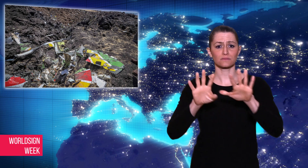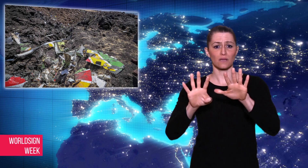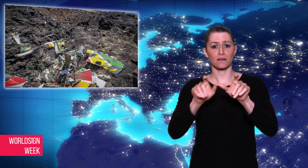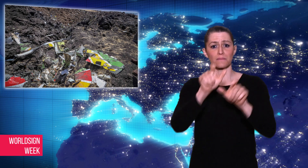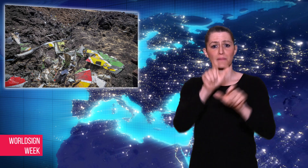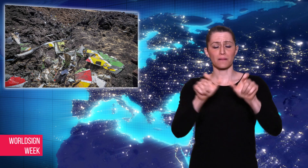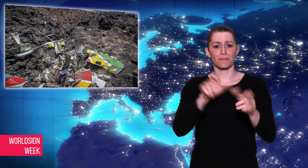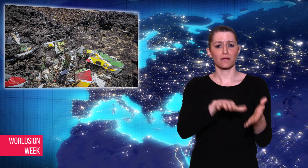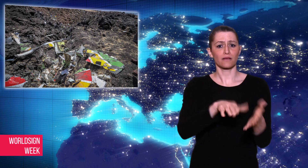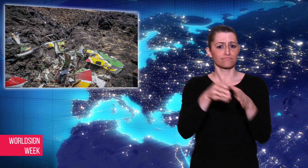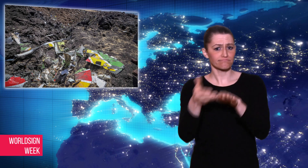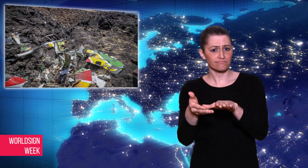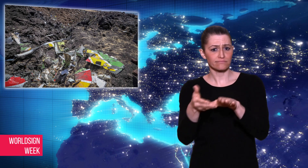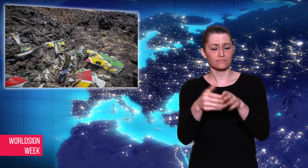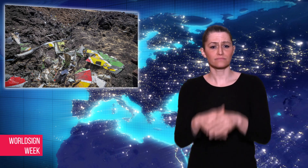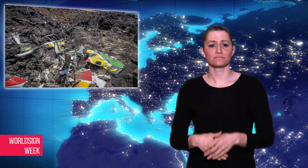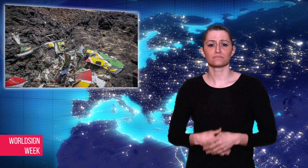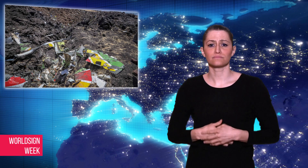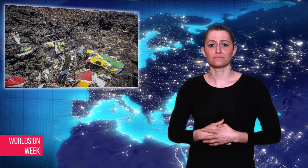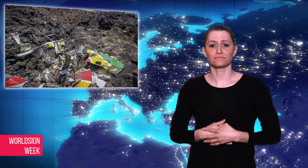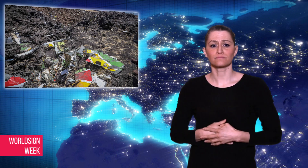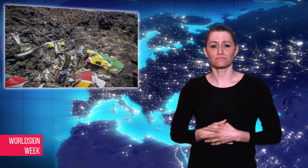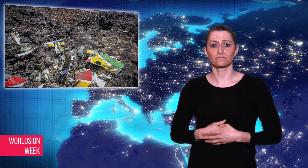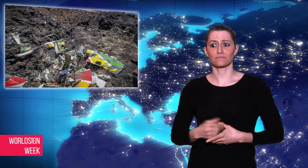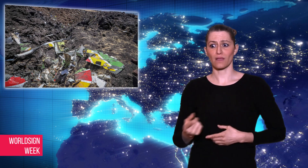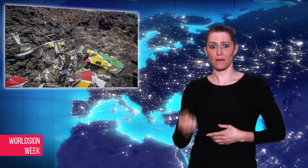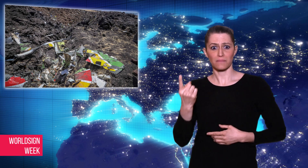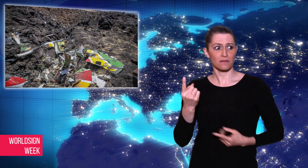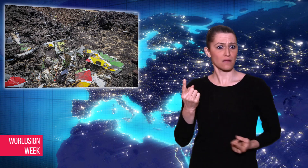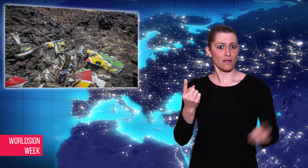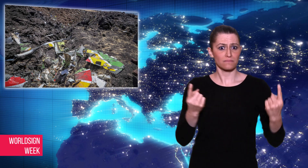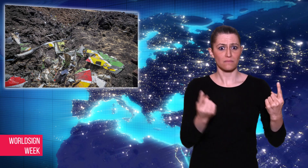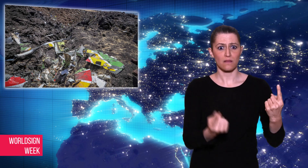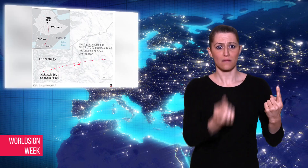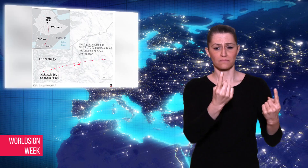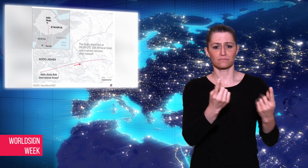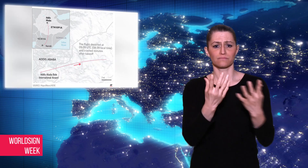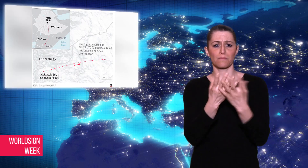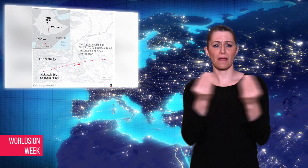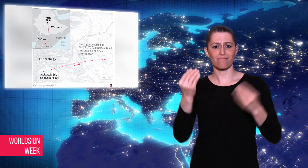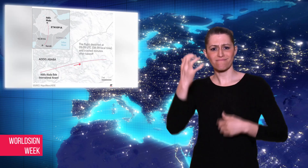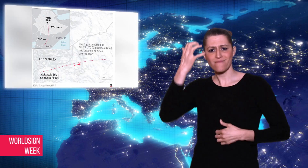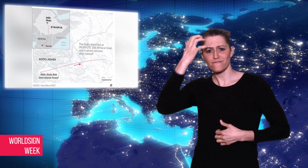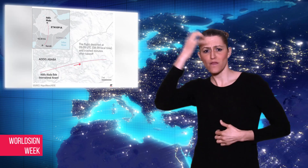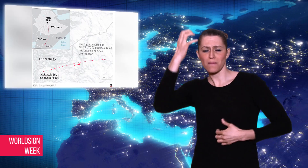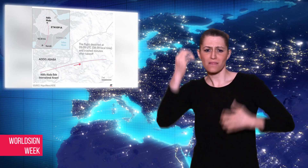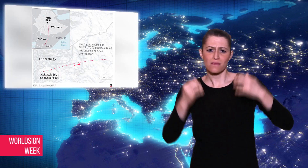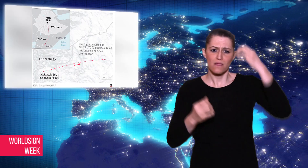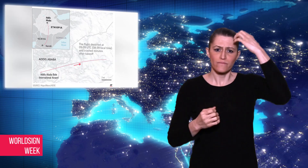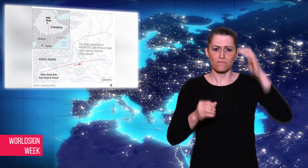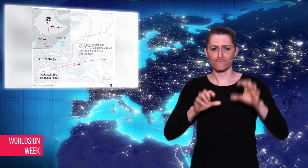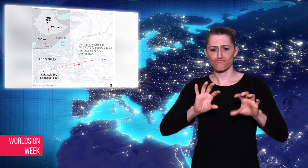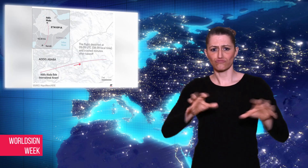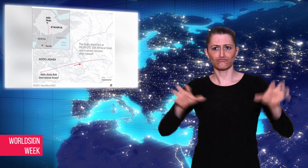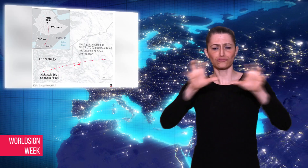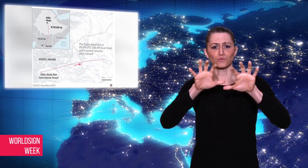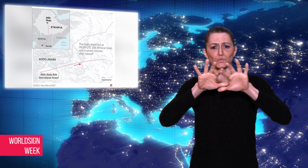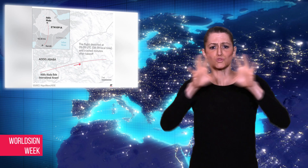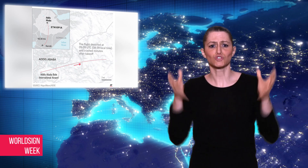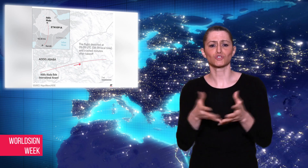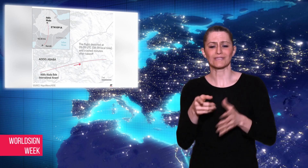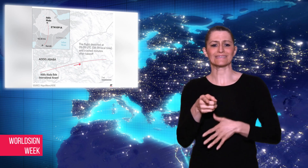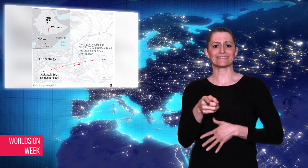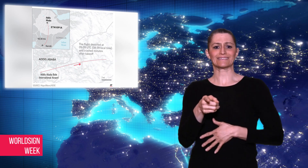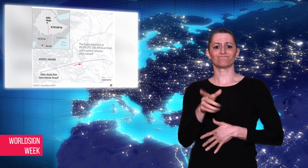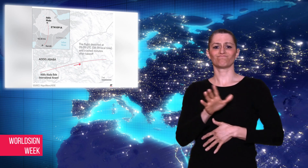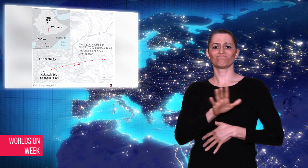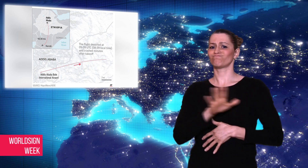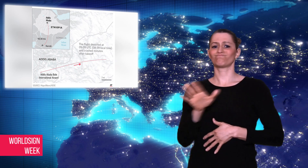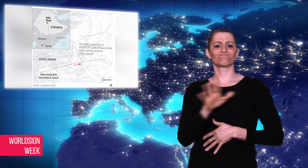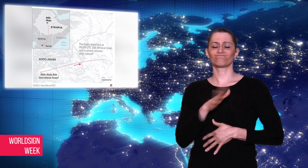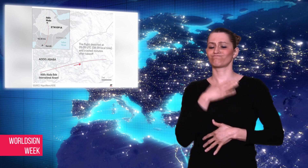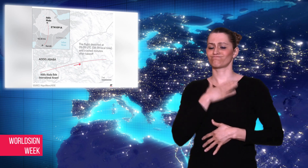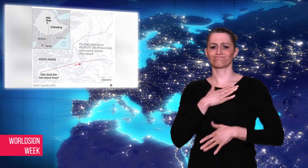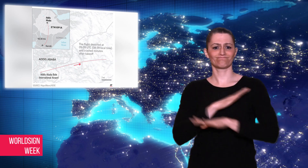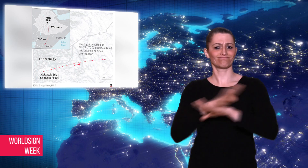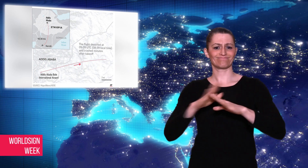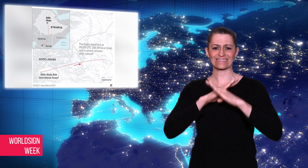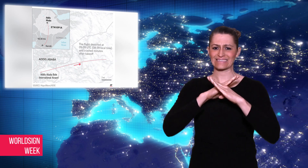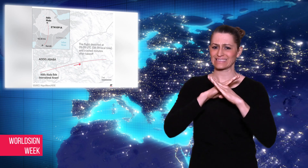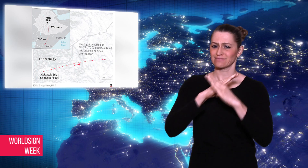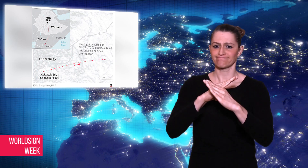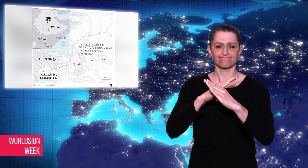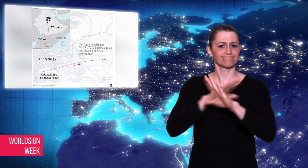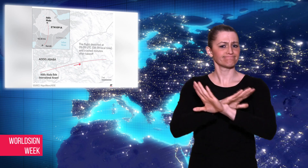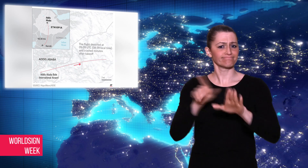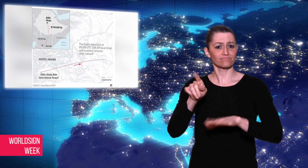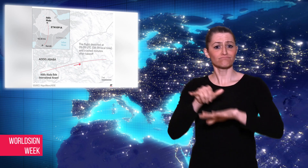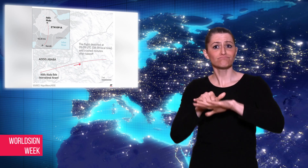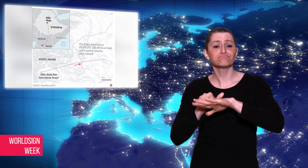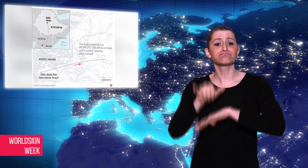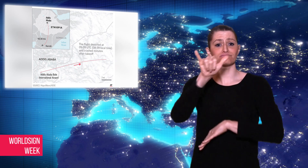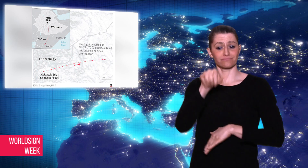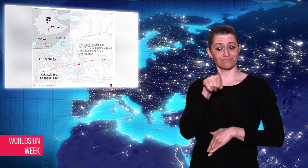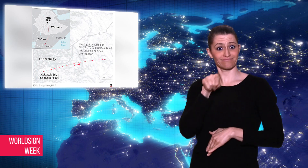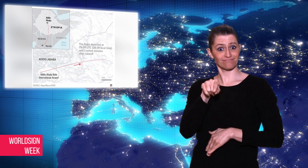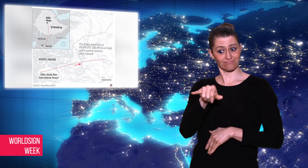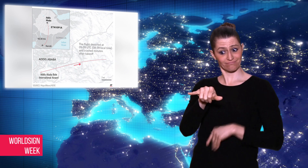decided to temporarily prevent all Boeing 737 MAXs from flying